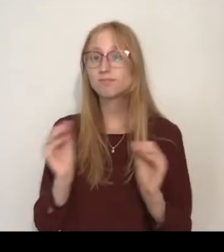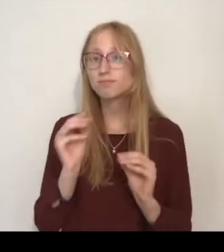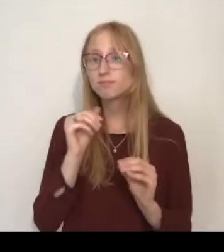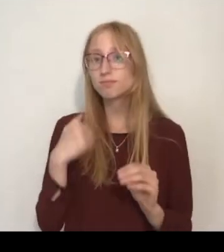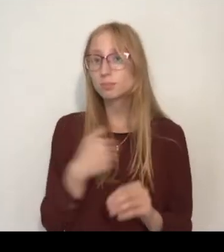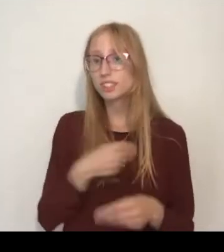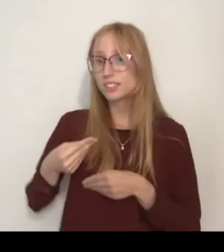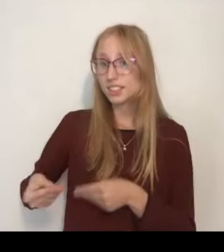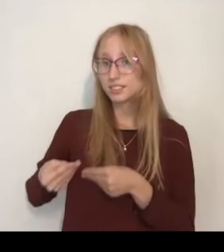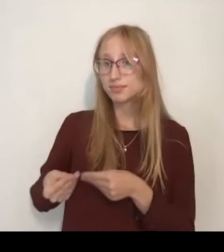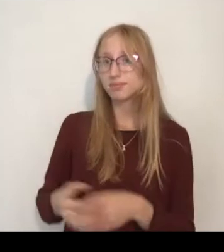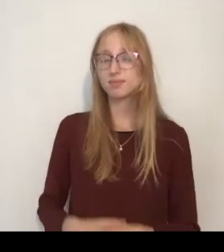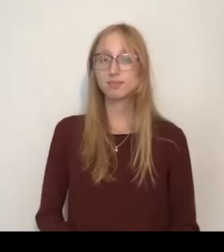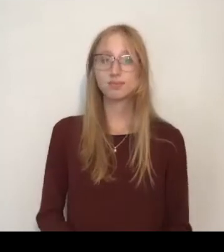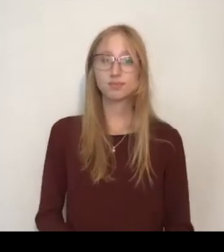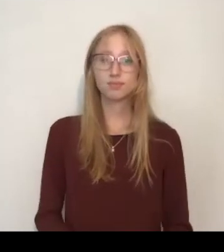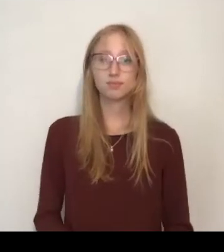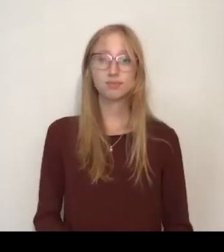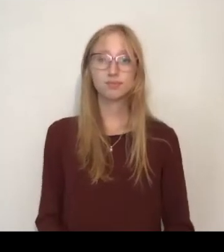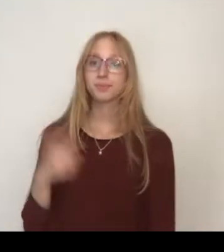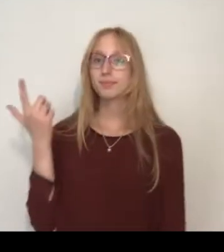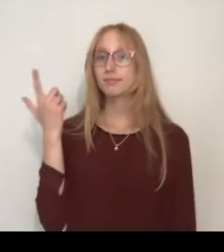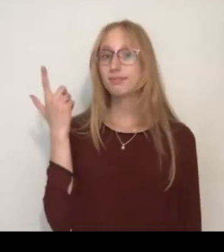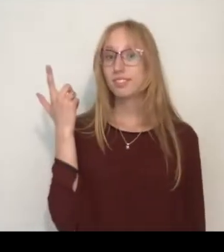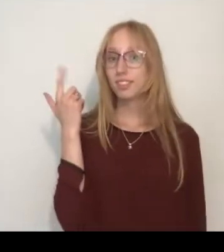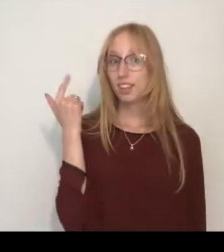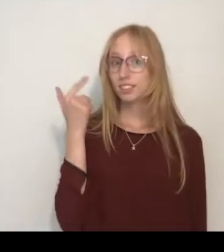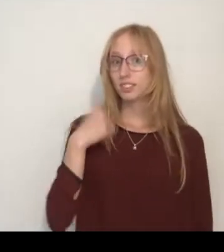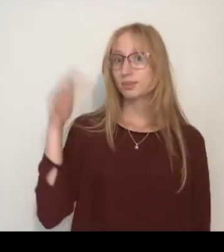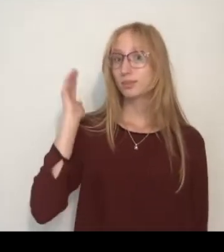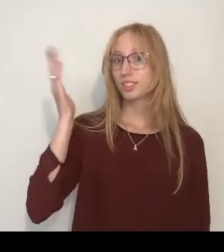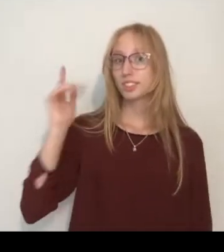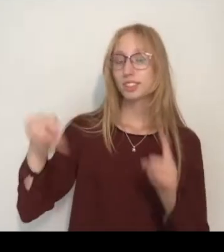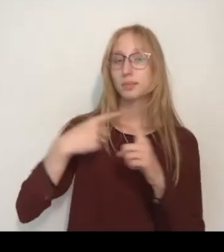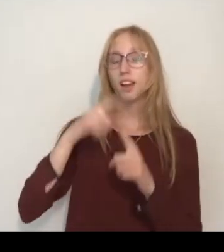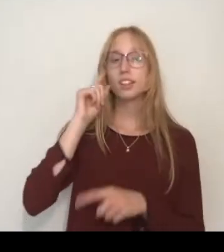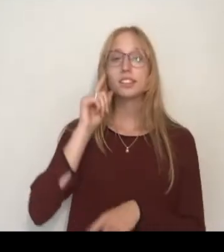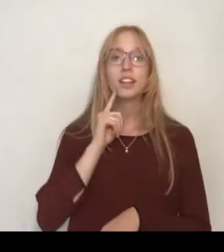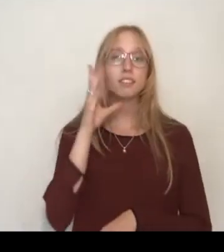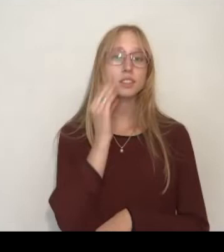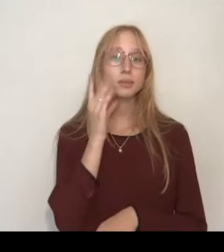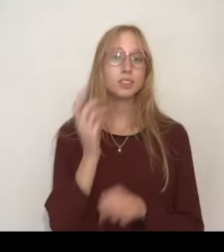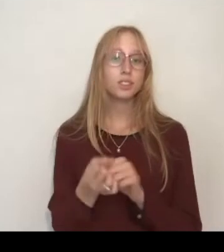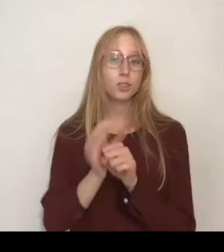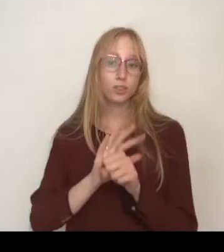and lastly, a lack of breastfeeding. Last year, I presented about deaf people's